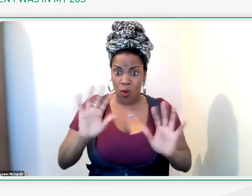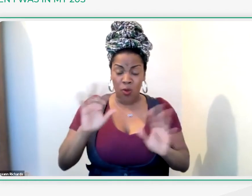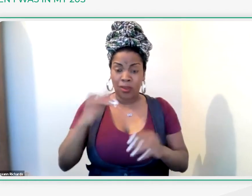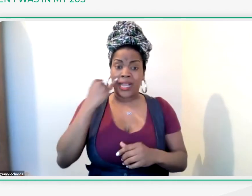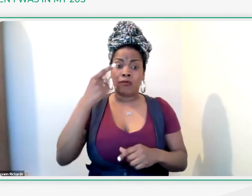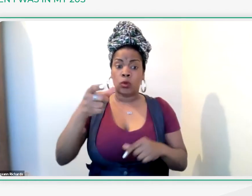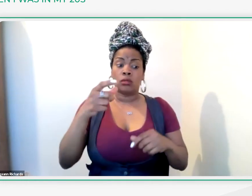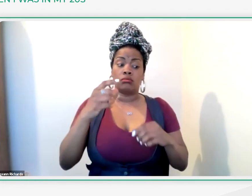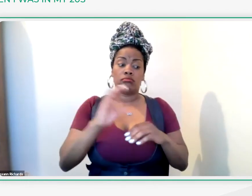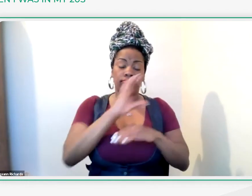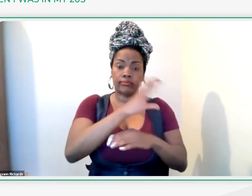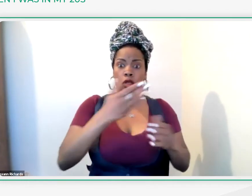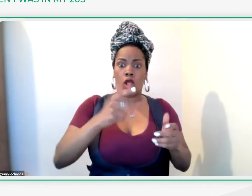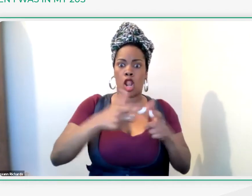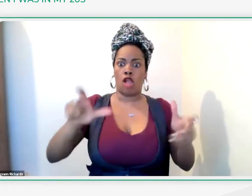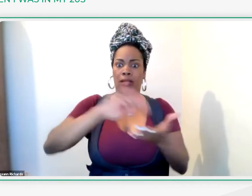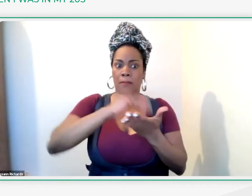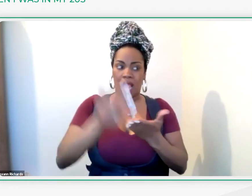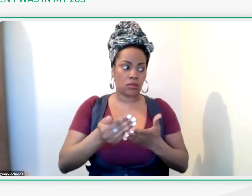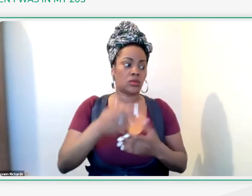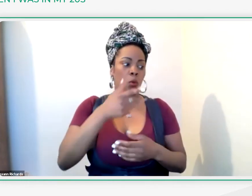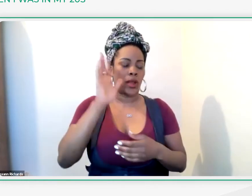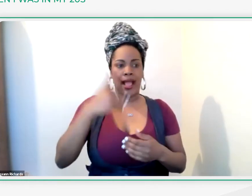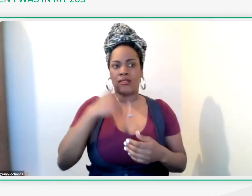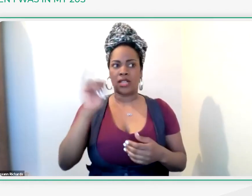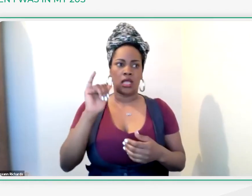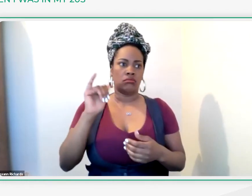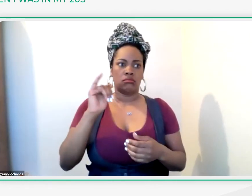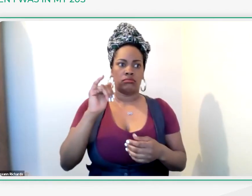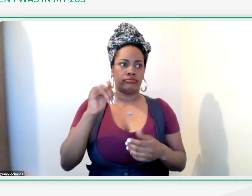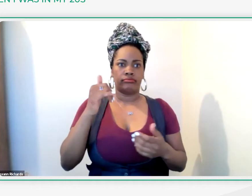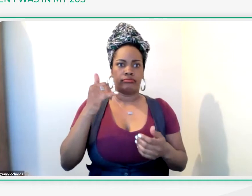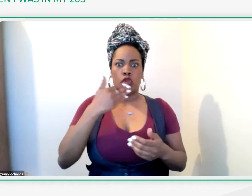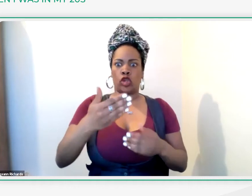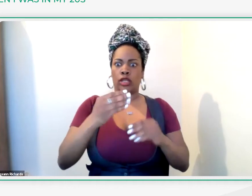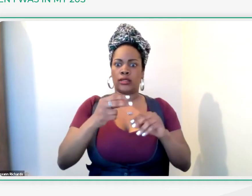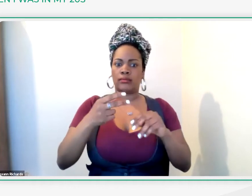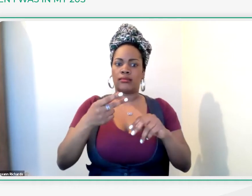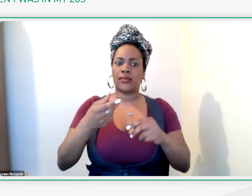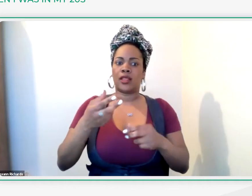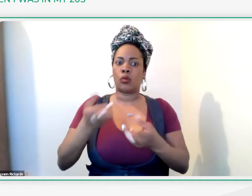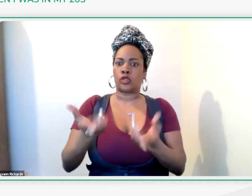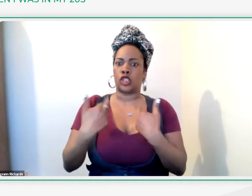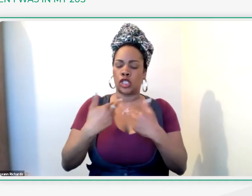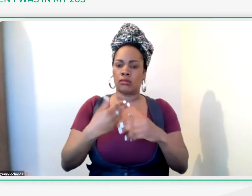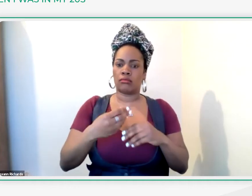Some of the interest rates are pretty low. But if you put a great deal of savings in, let's say,